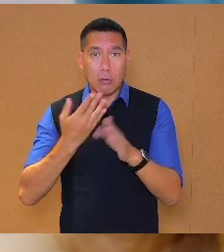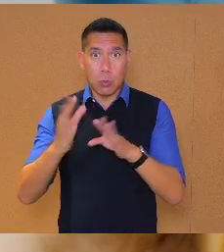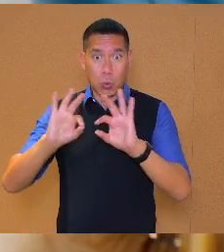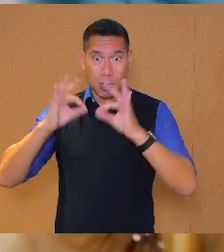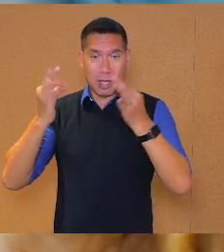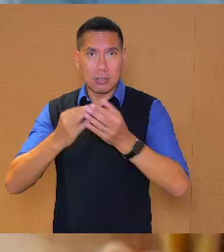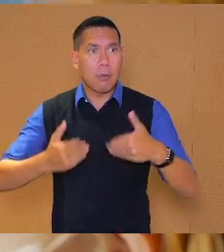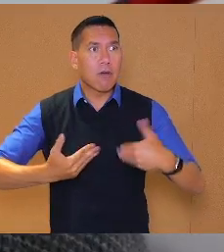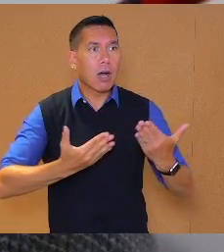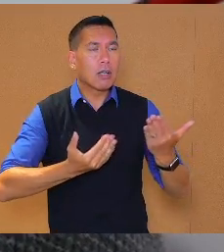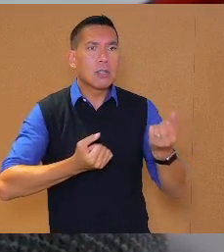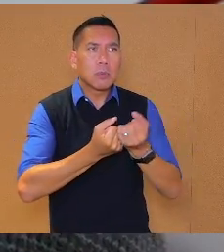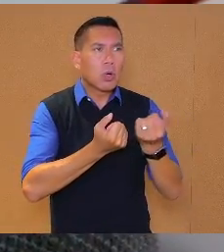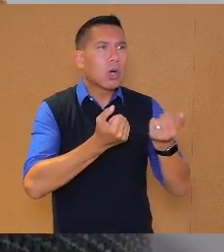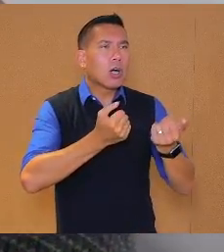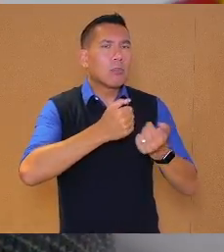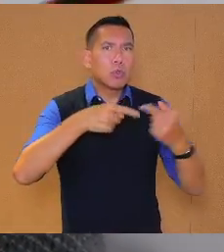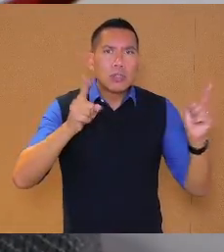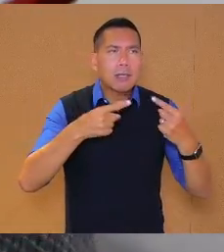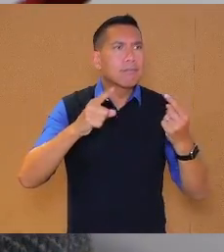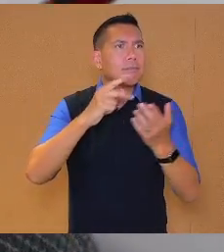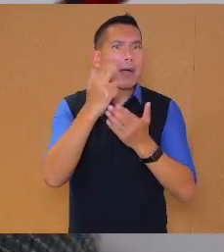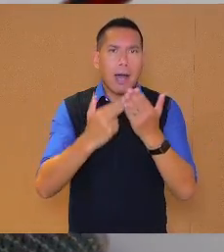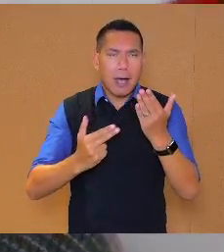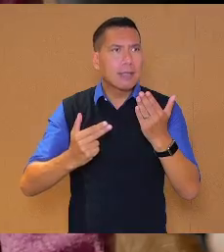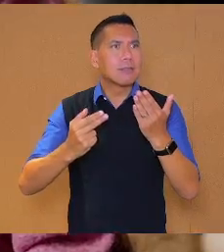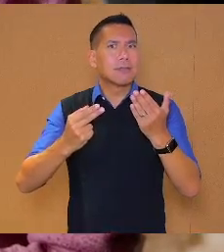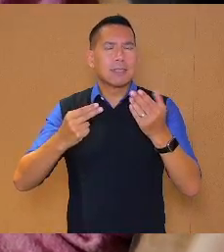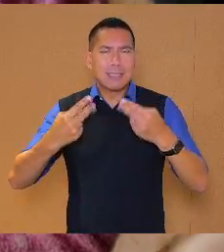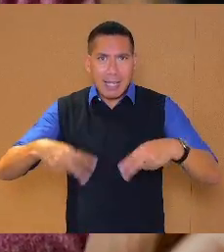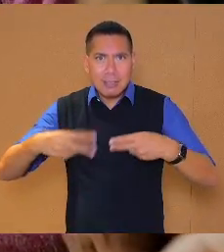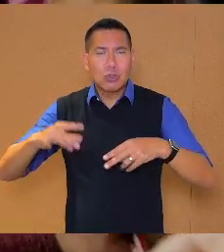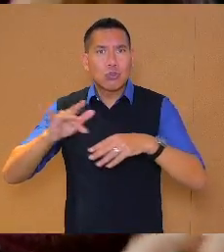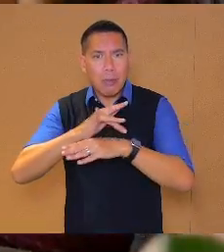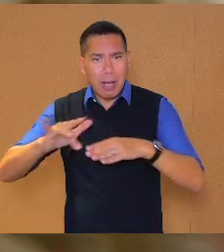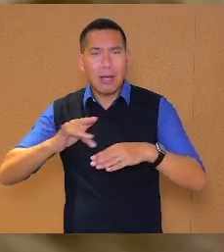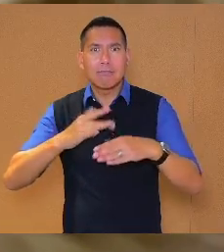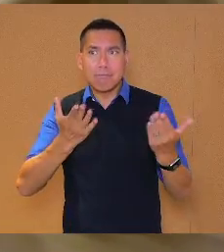Using, visual arts, dance and drama. We provide community engagement projects to help them rebuild